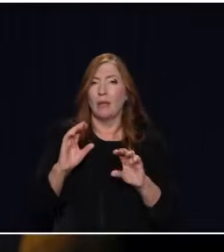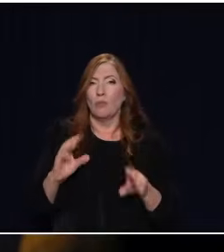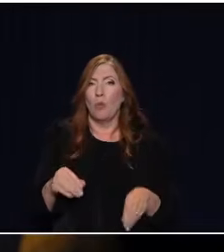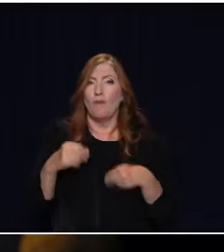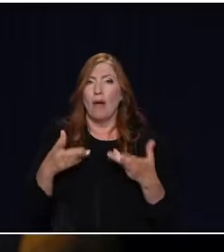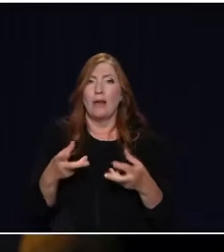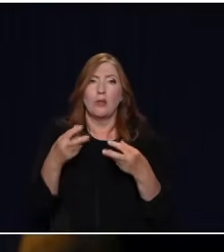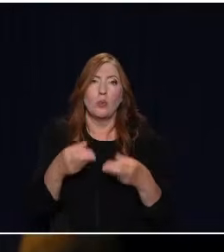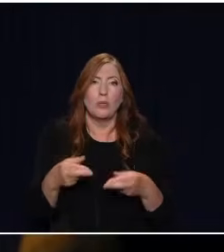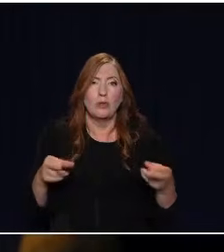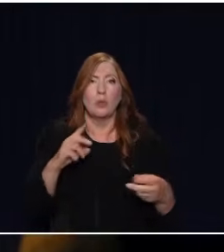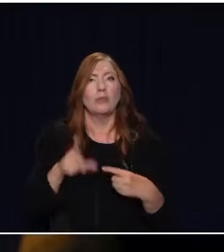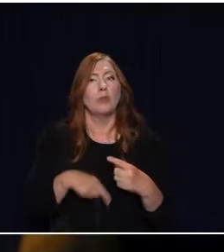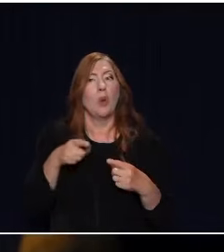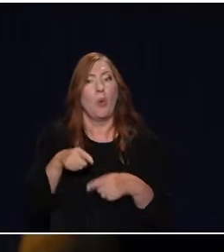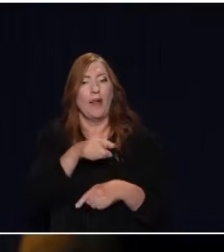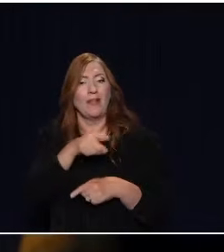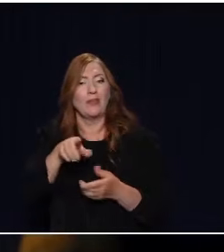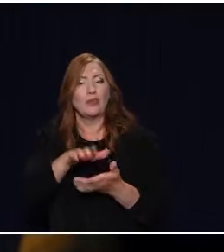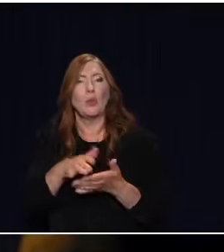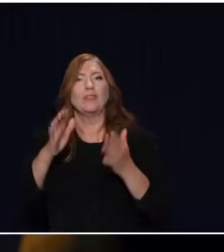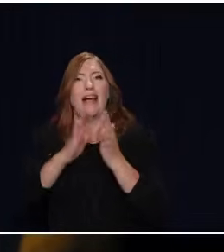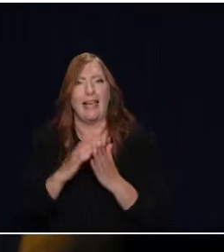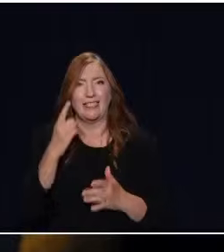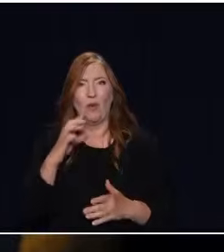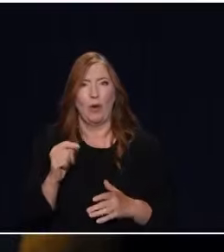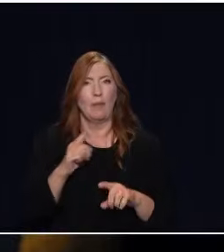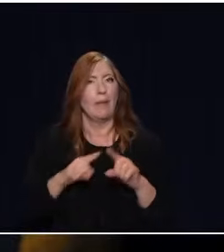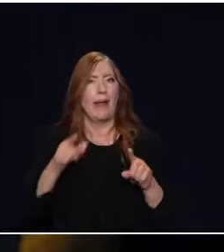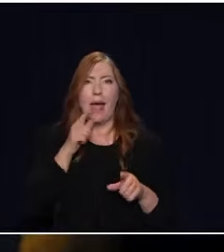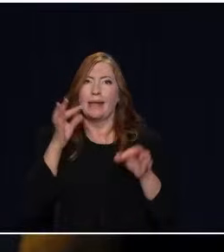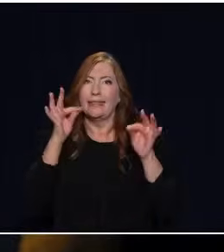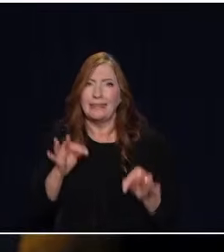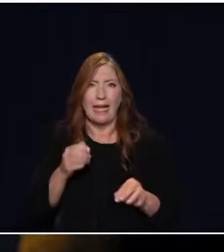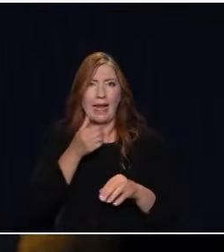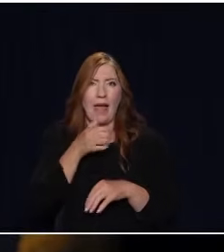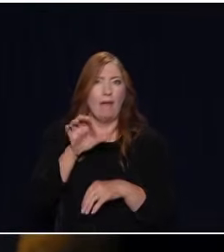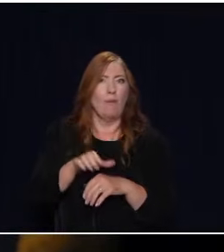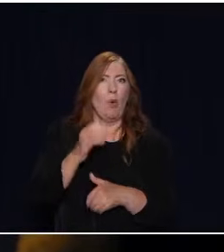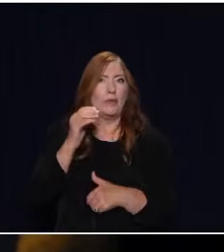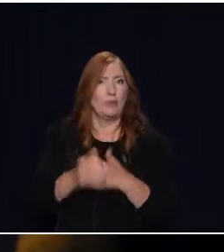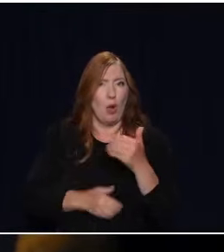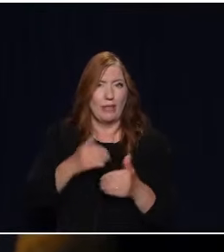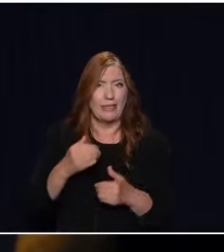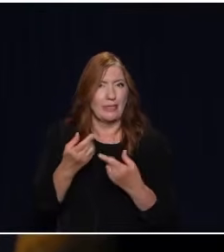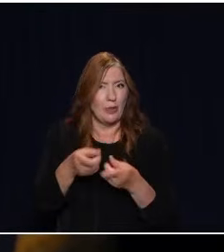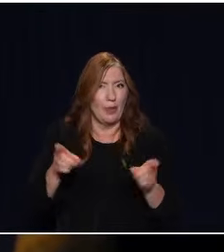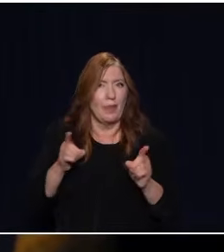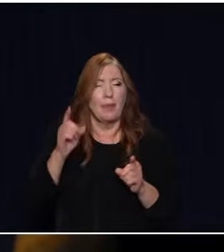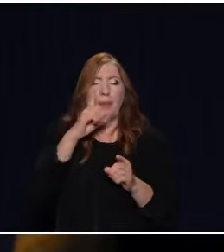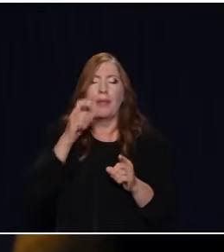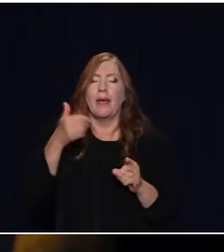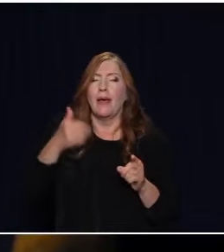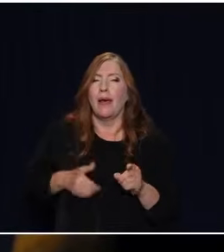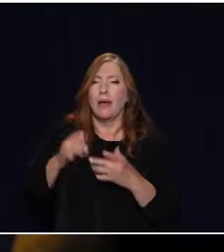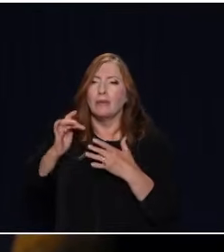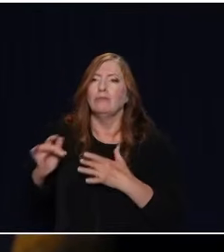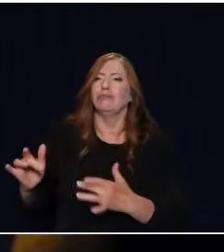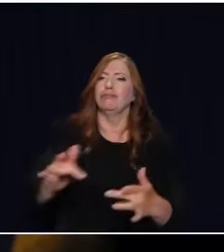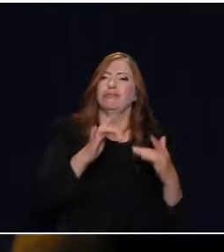KNOWING I HAVE THE SUPPORT OF THE PRINCIPAL. THE SUPERINTENDENT OF PUBLIC INSTRUCTION CAN BE TO PROVIDE RESOURCES WHEN THEY ARE ASKED